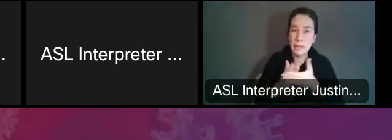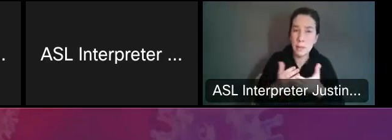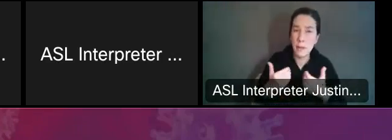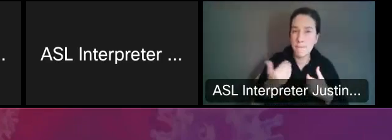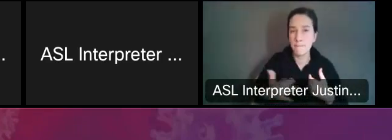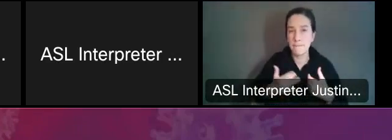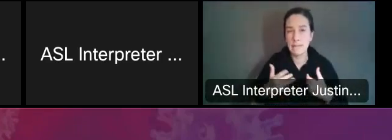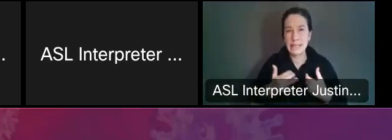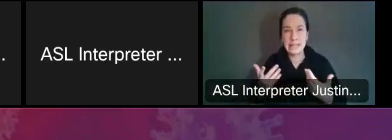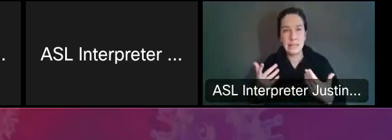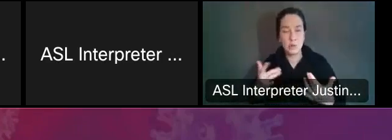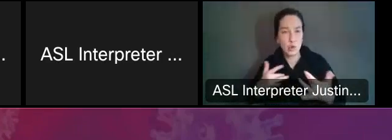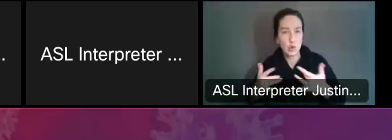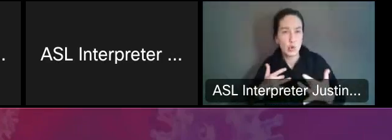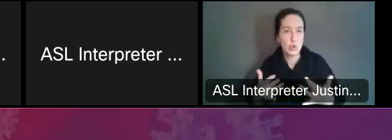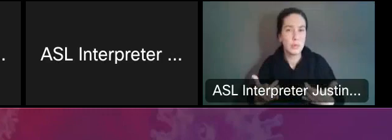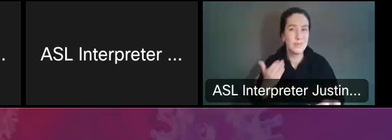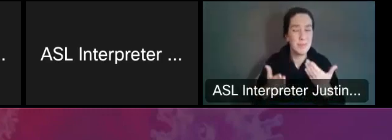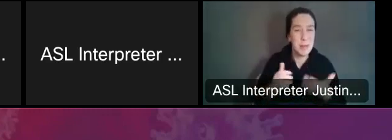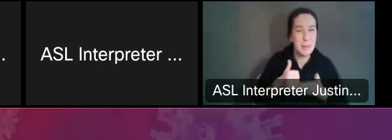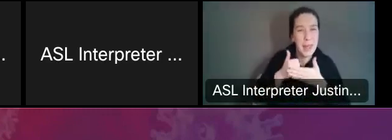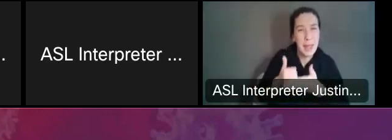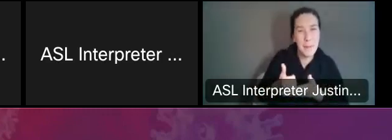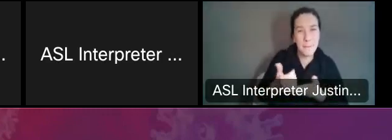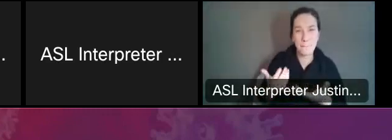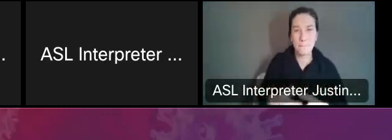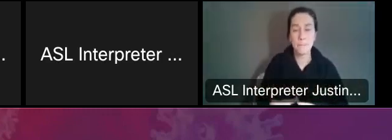I know this presentation is just the start for some of you.